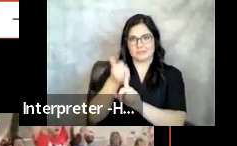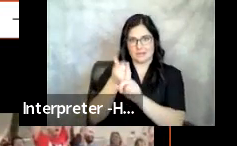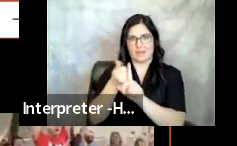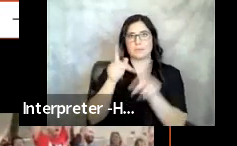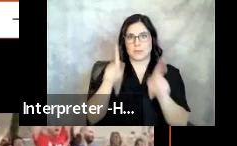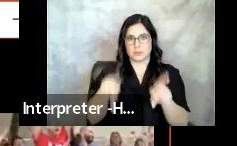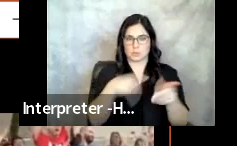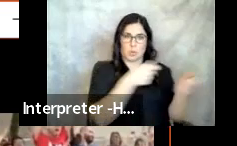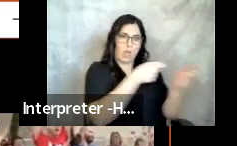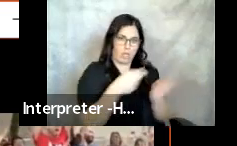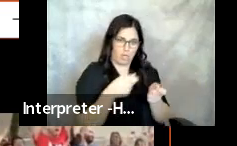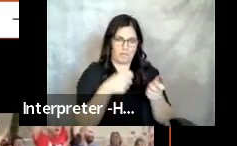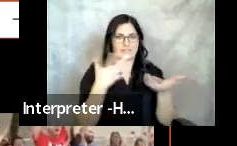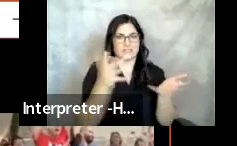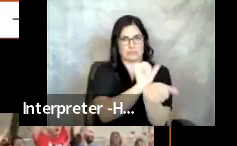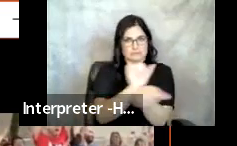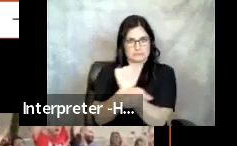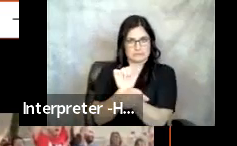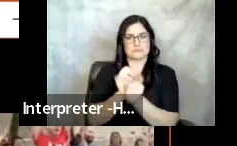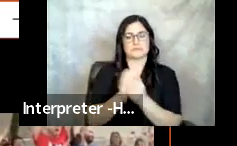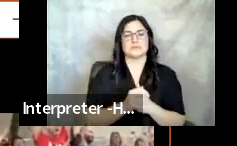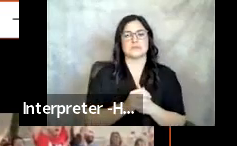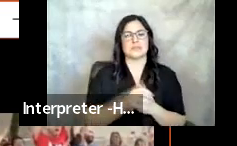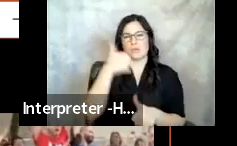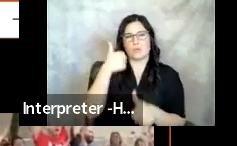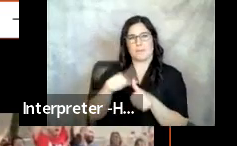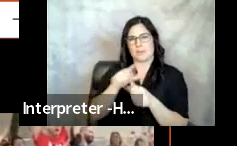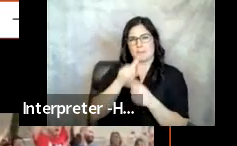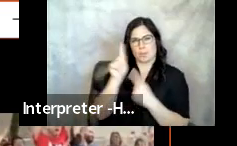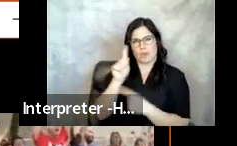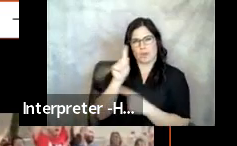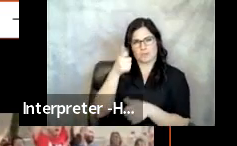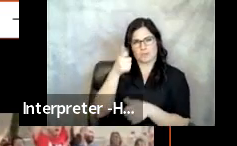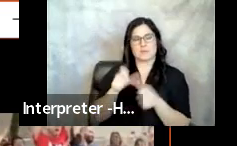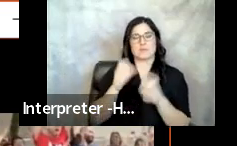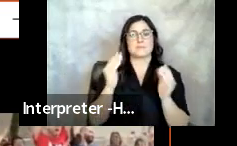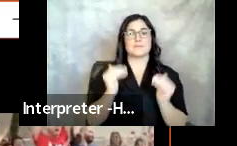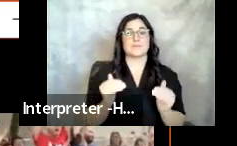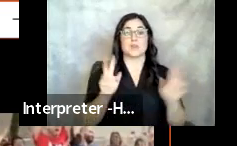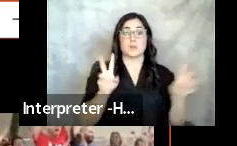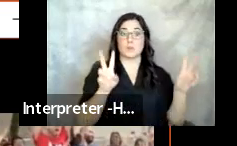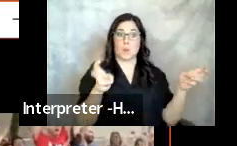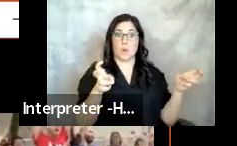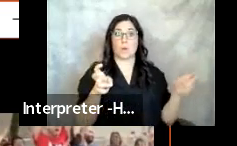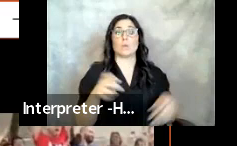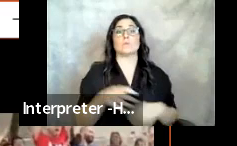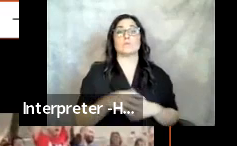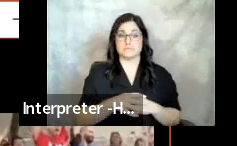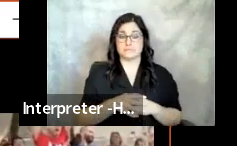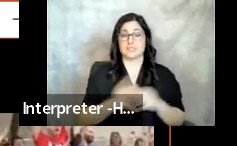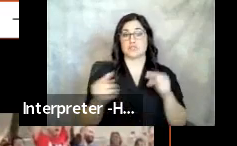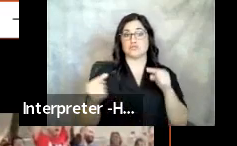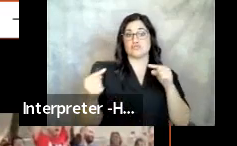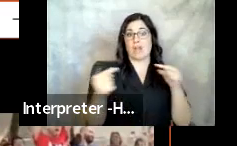But I love this quote. The struggle of. Humanity against oppression. Is the struggle of.